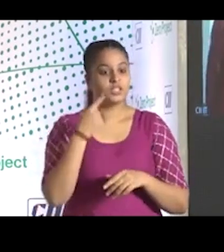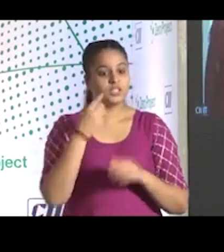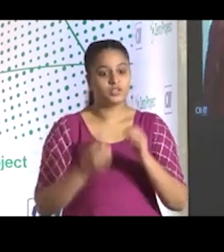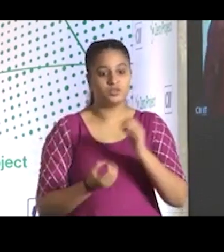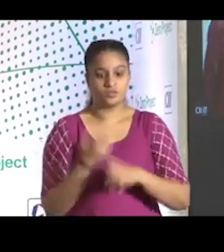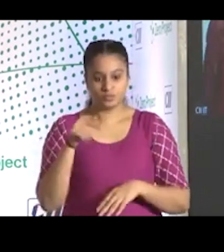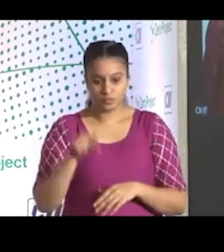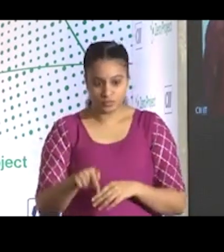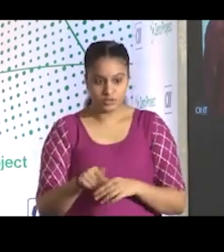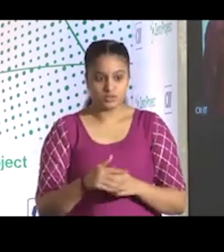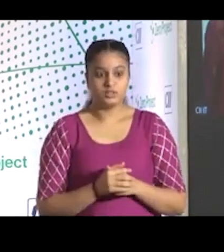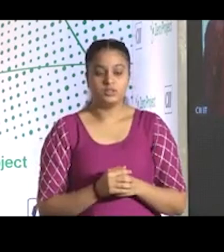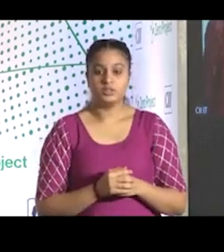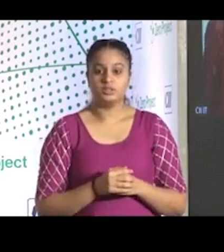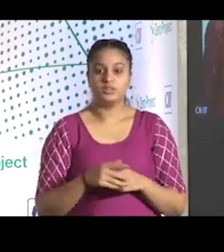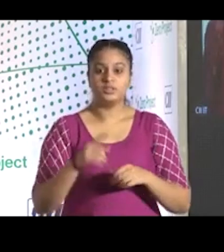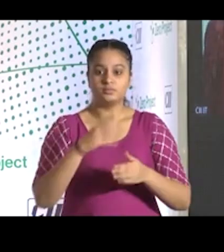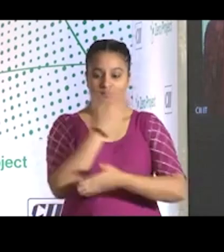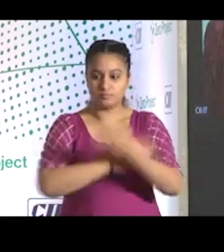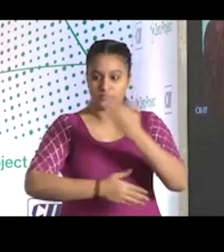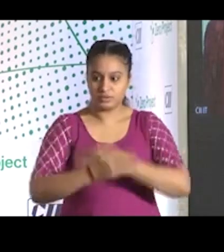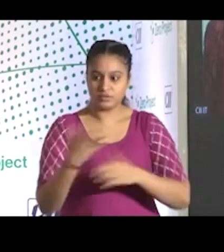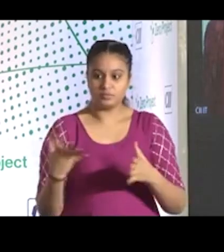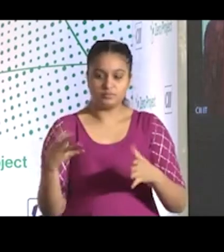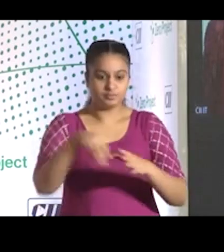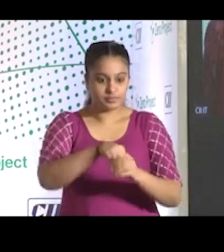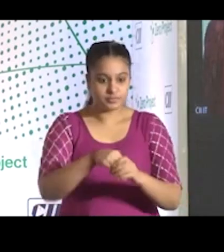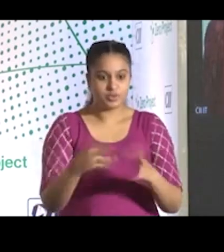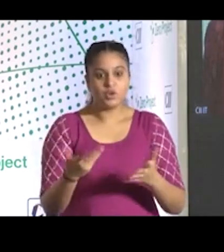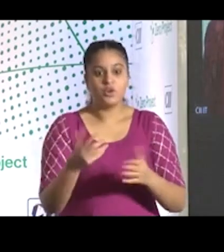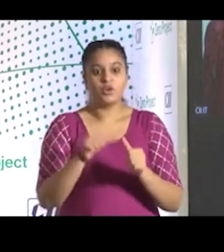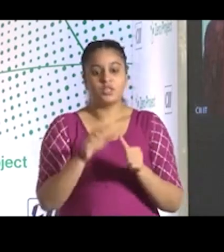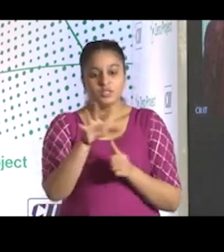in the area of disability, inclusion and accessibility.